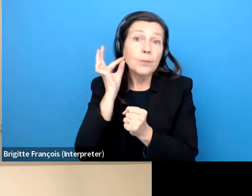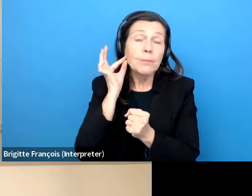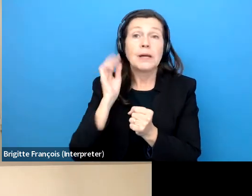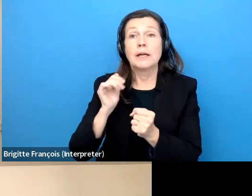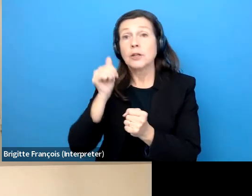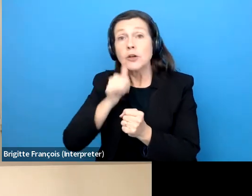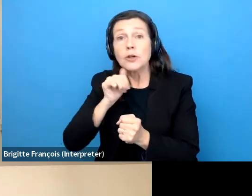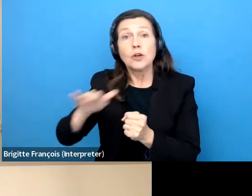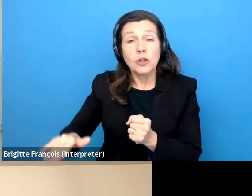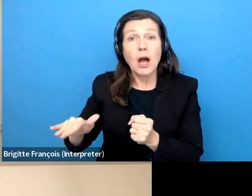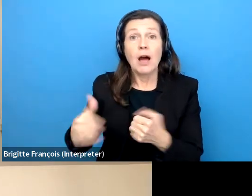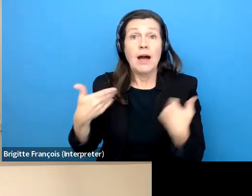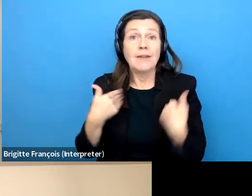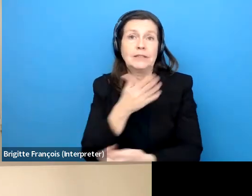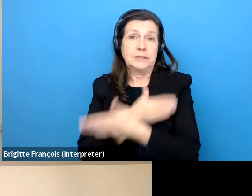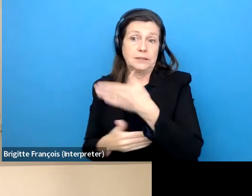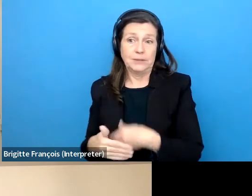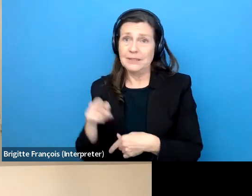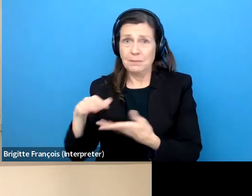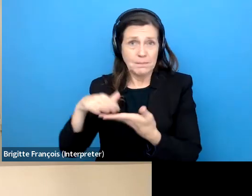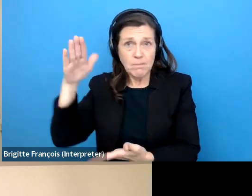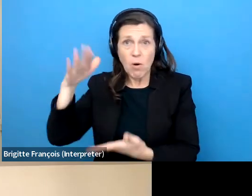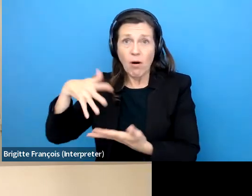who are a particularly vulnerable group to be trafficked.